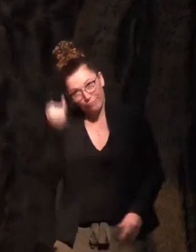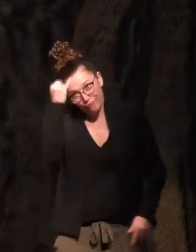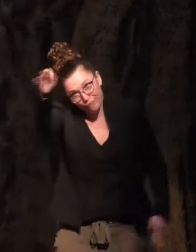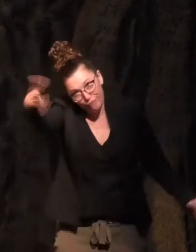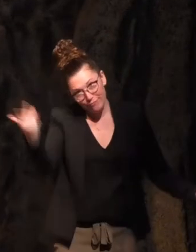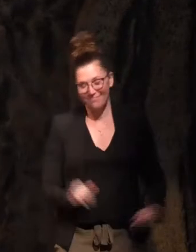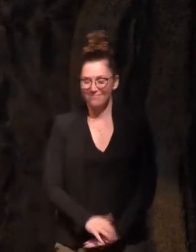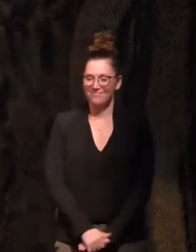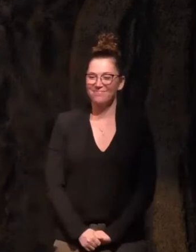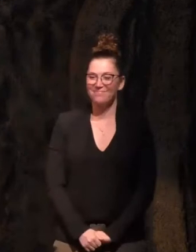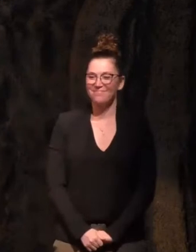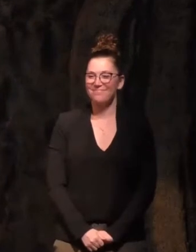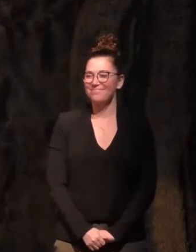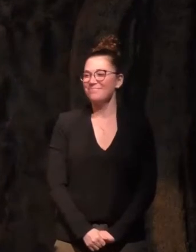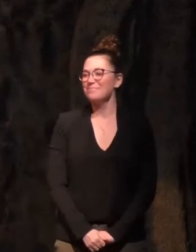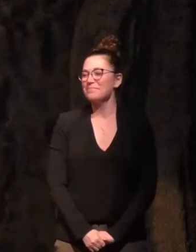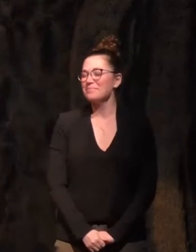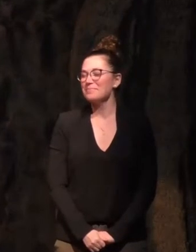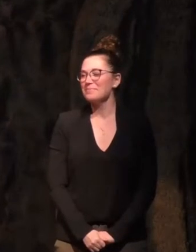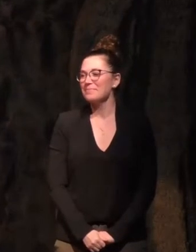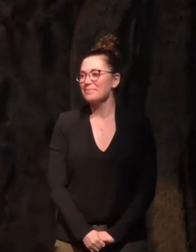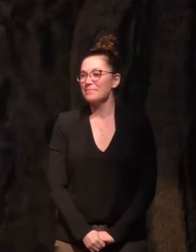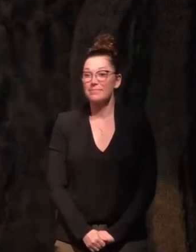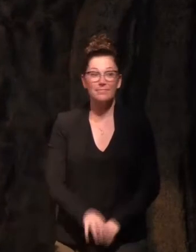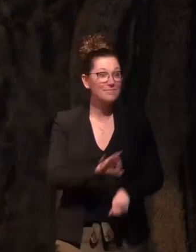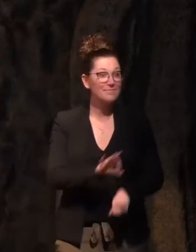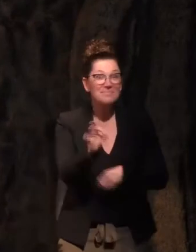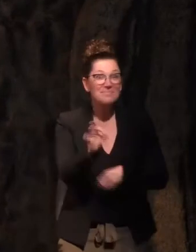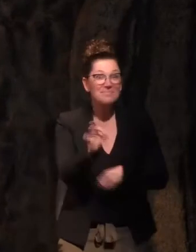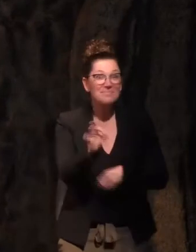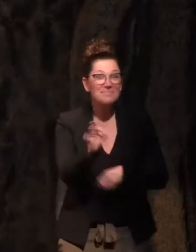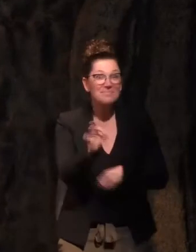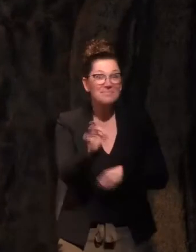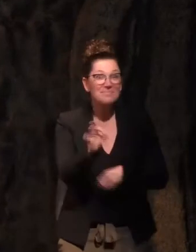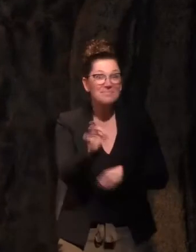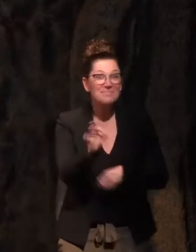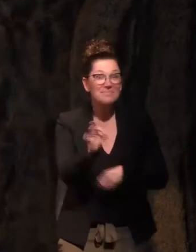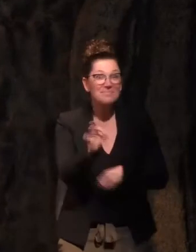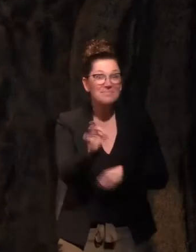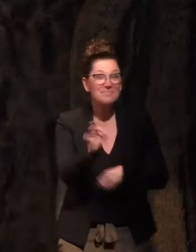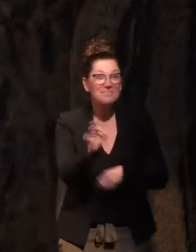So 9:15 a.m. My favorite time for a keynote.